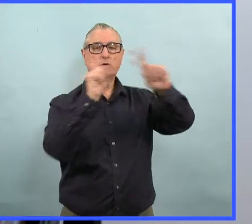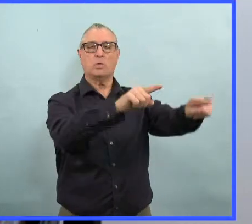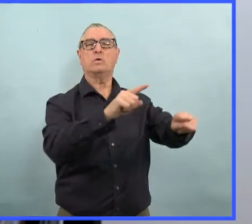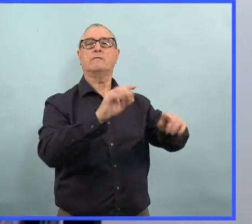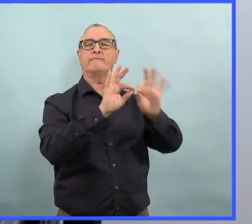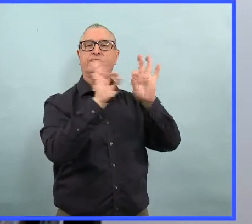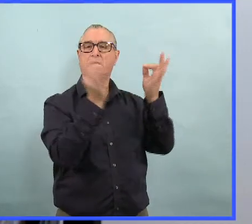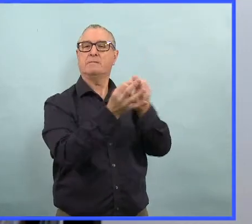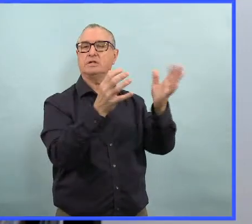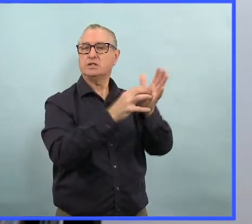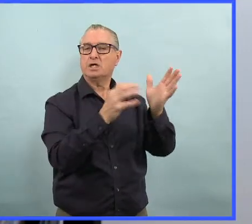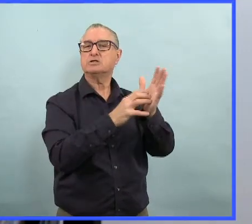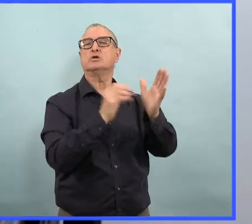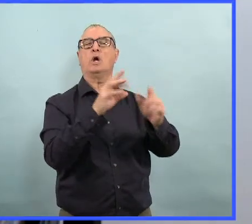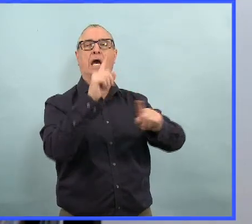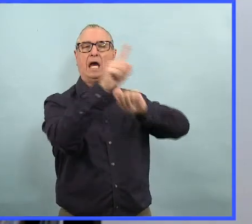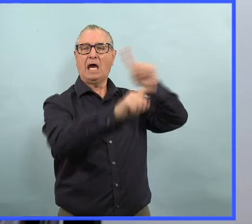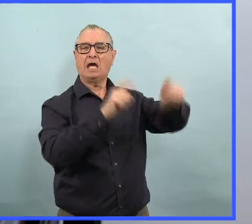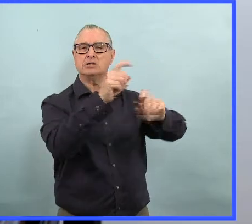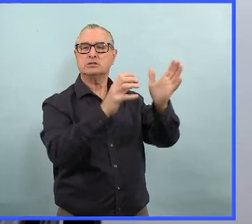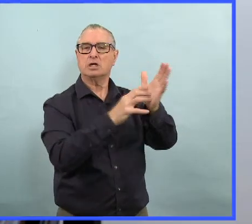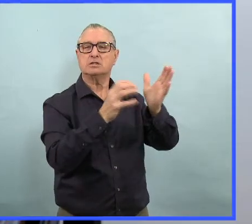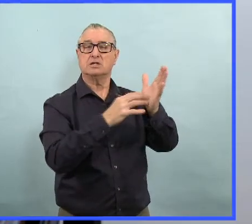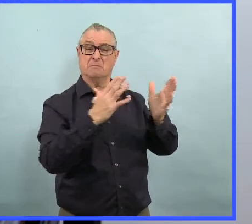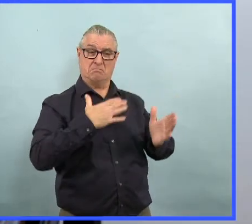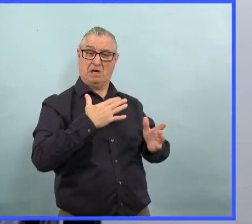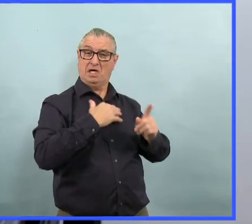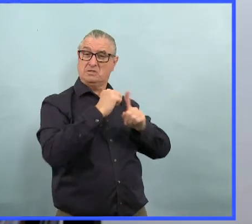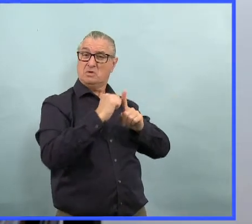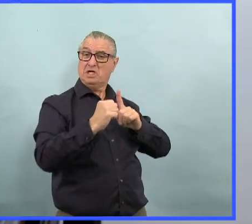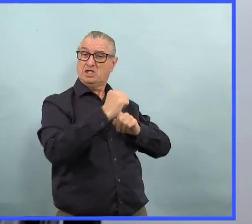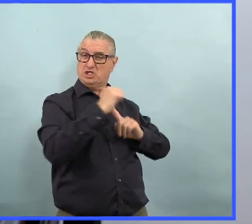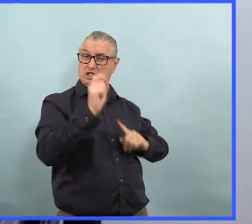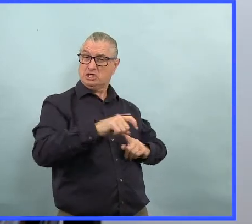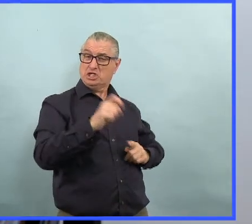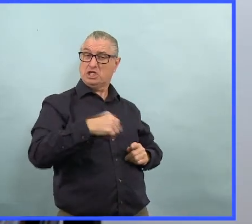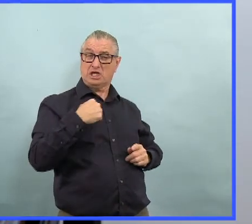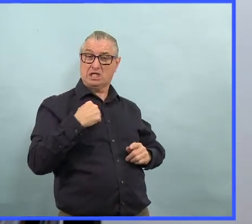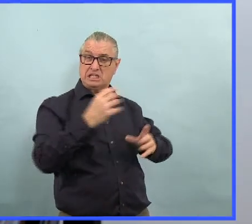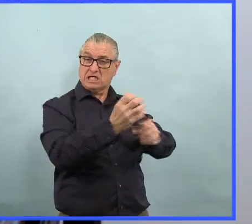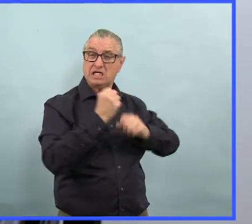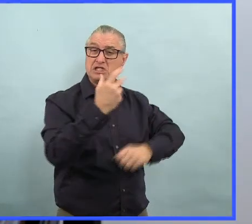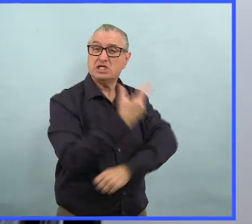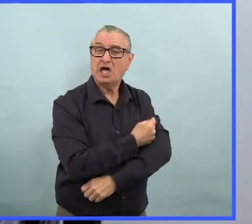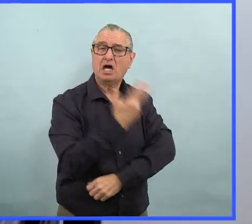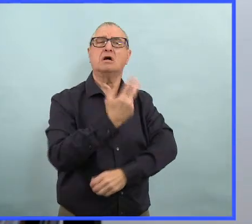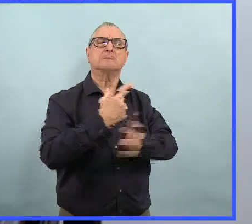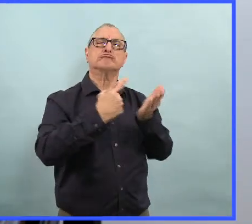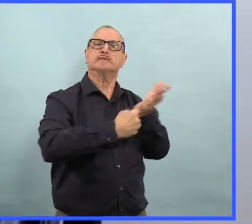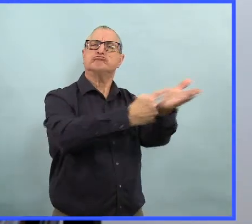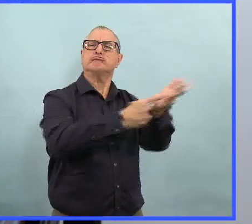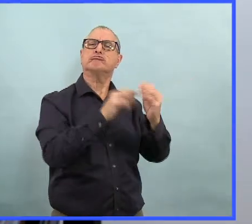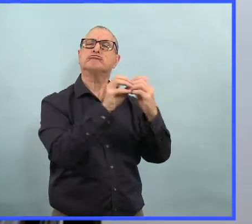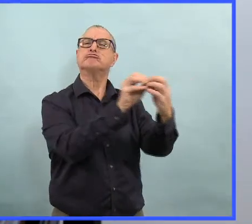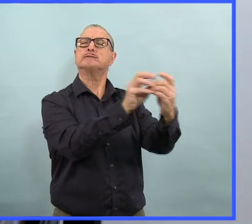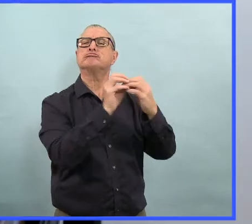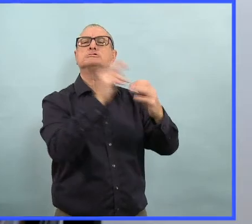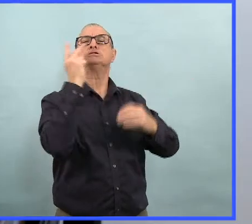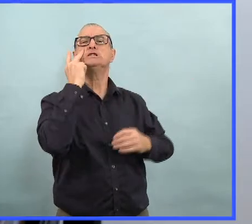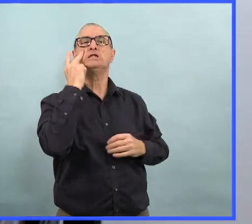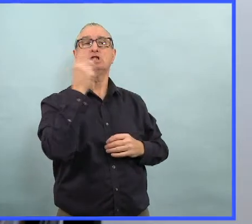based on your personal circumstances we know that two doses of the vaccine provide a lower